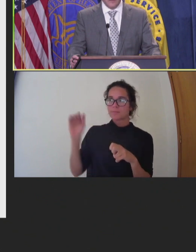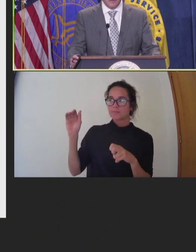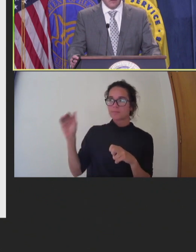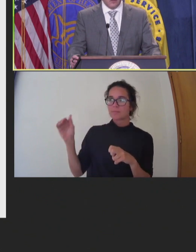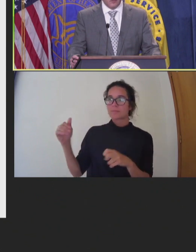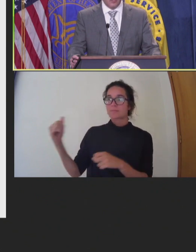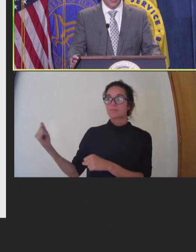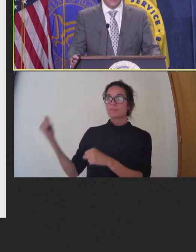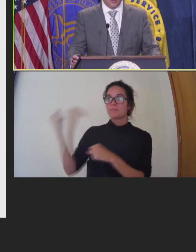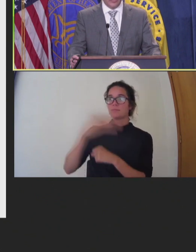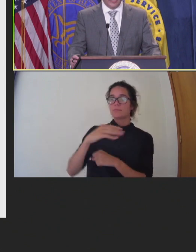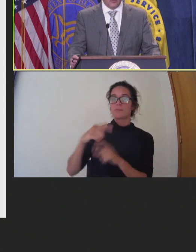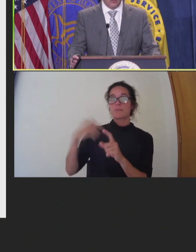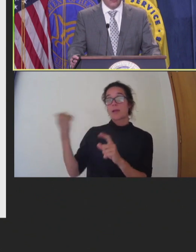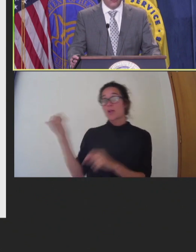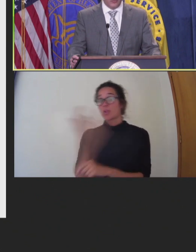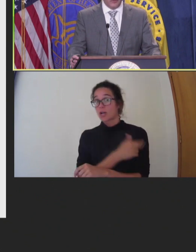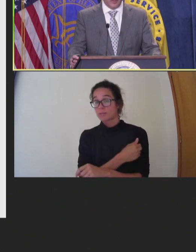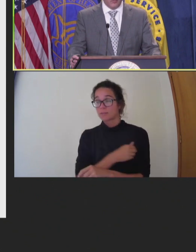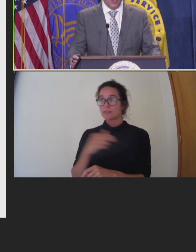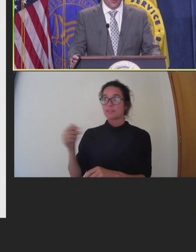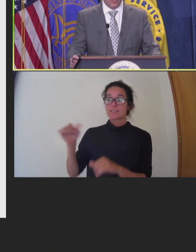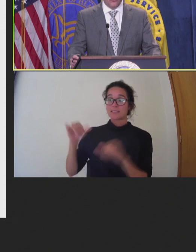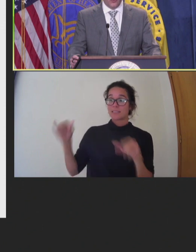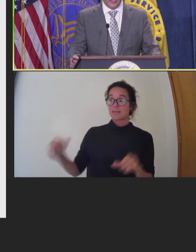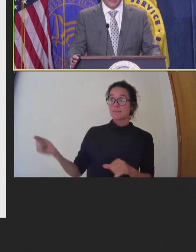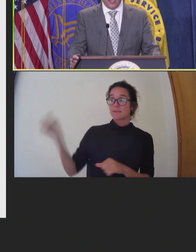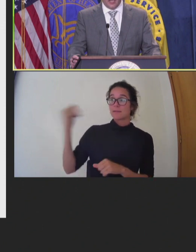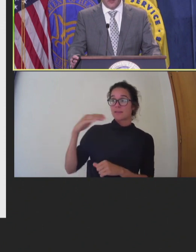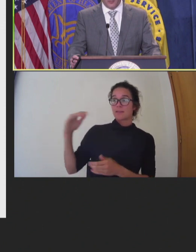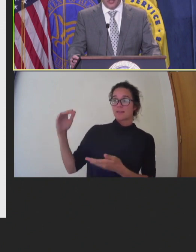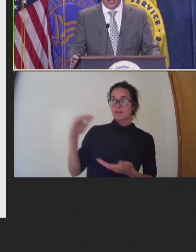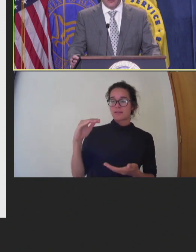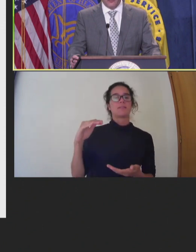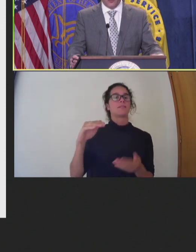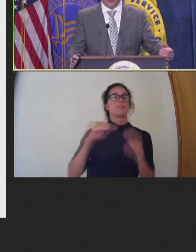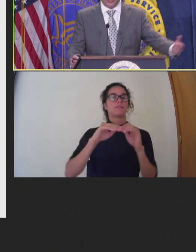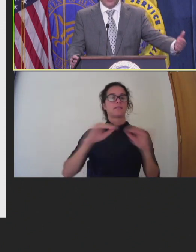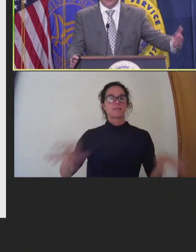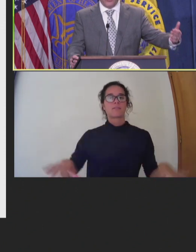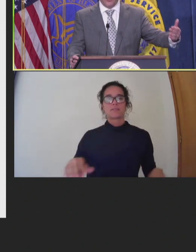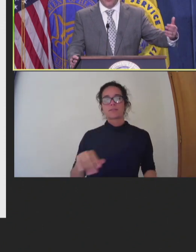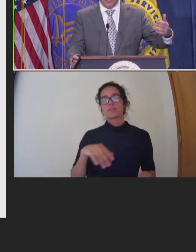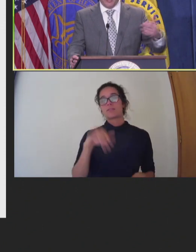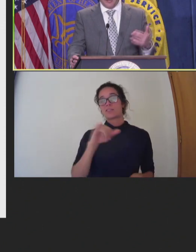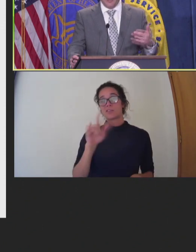system so that we could distribute them. We also had to have a plan for bringing those kids back